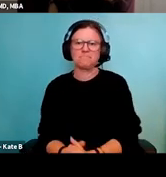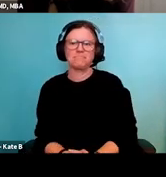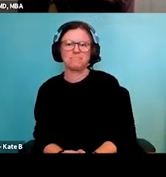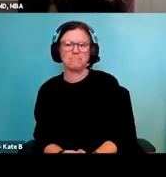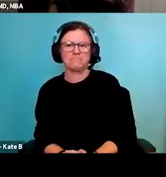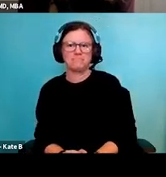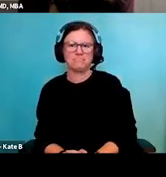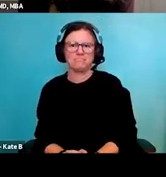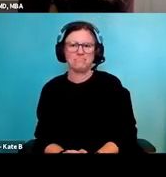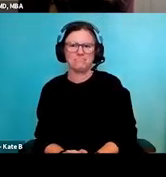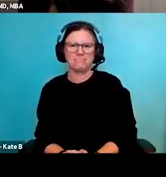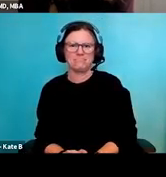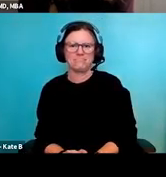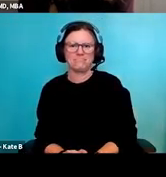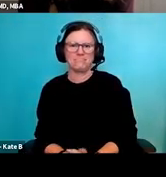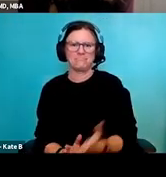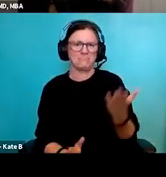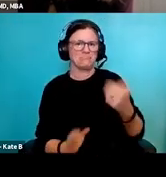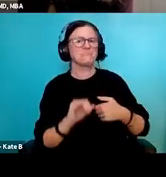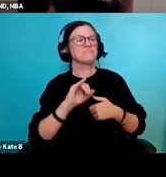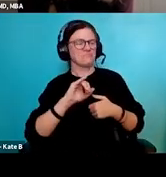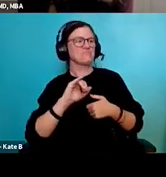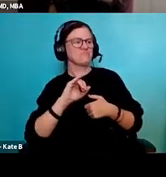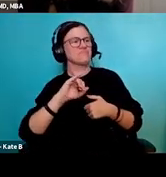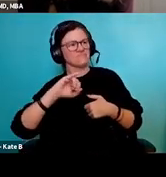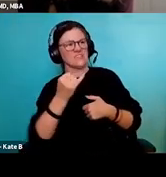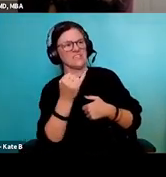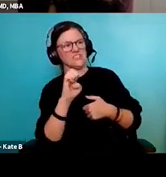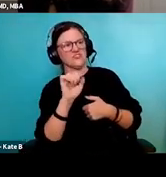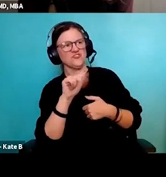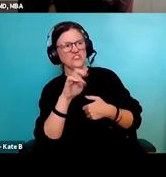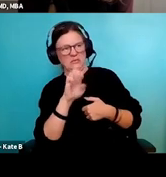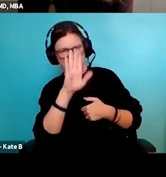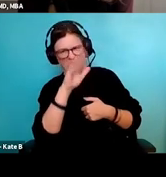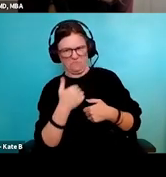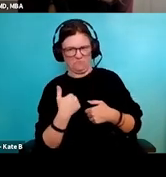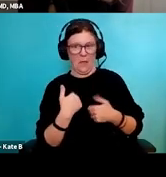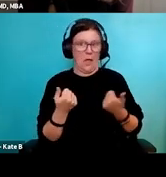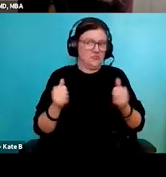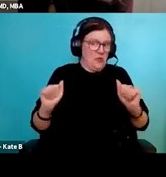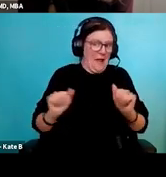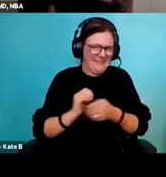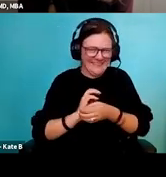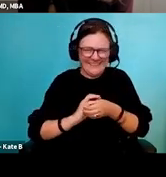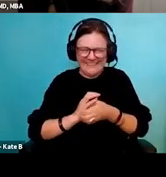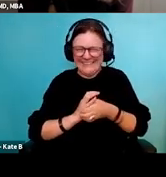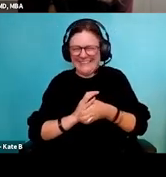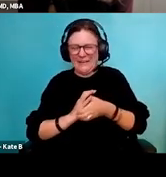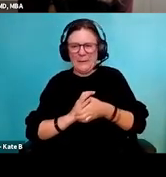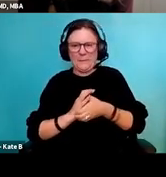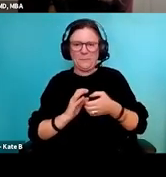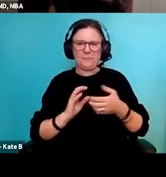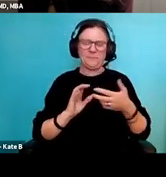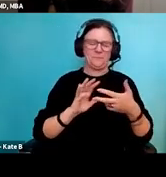[DR. JEANNE ALHUSEN:] So this is Jeanne and I will take a stab and I would just say,